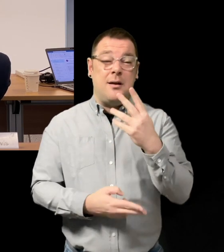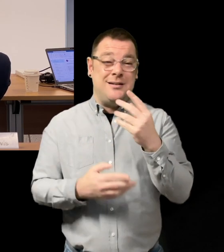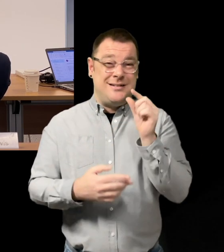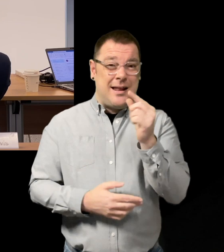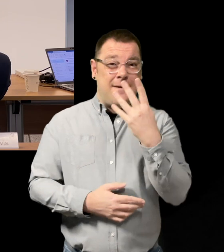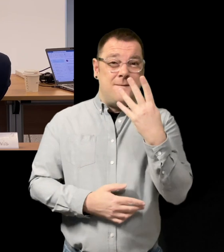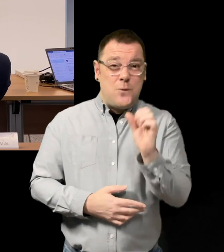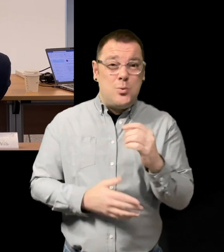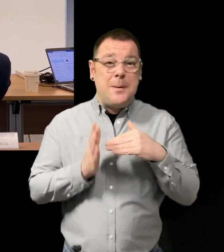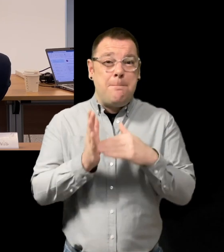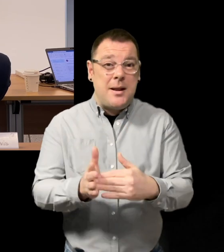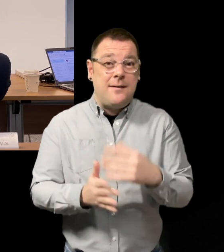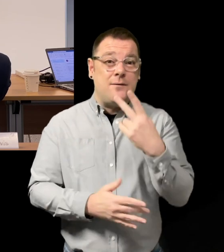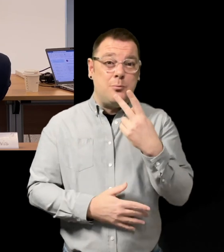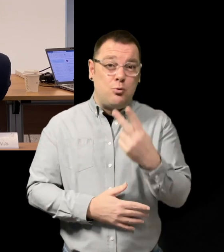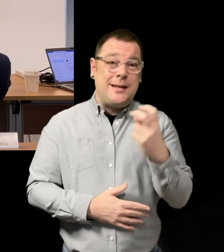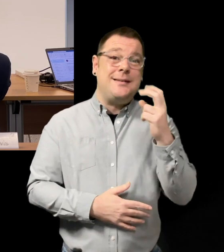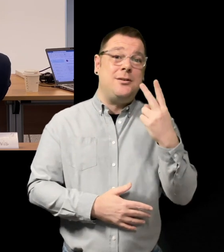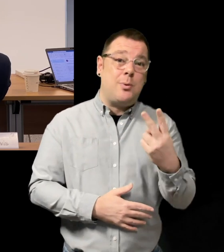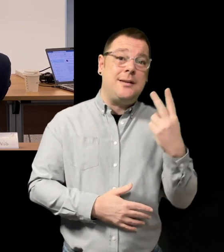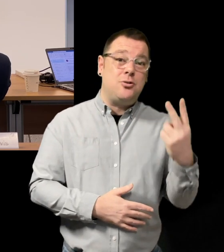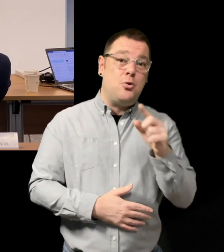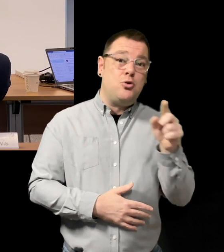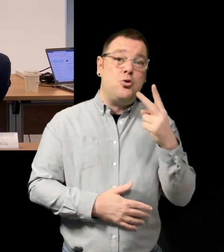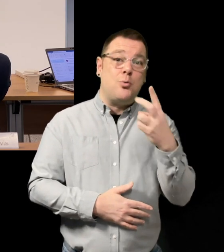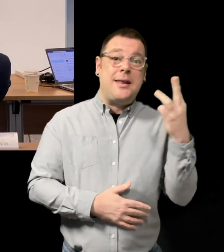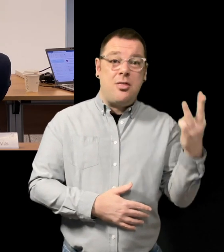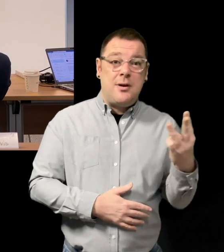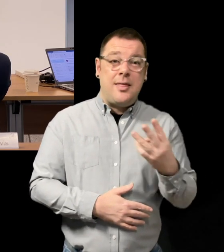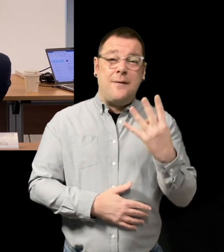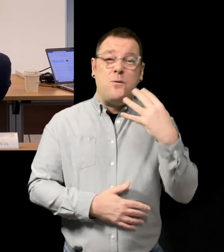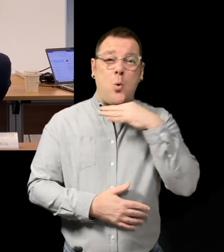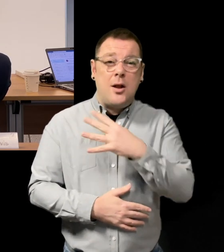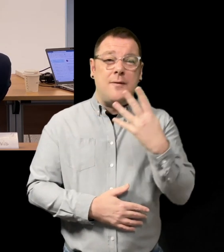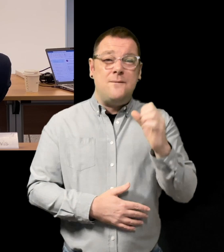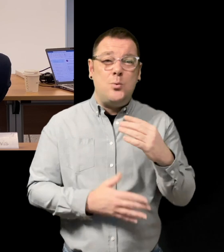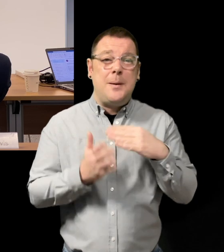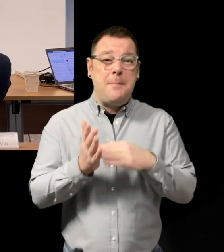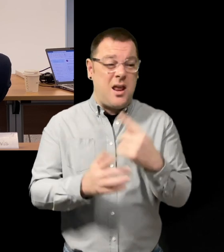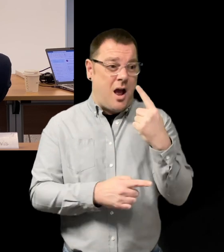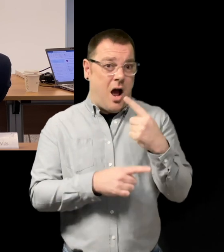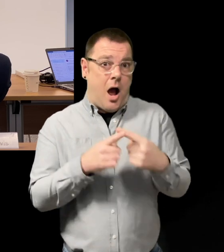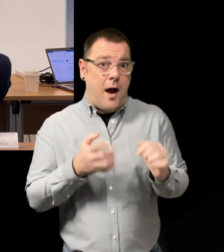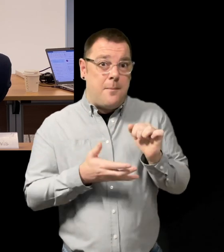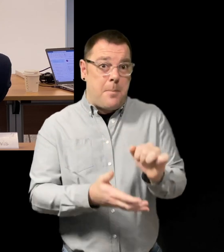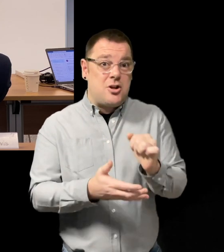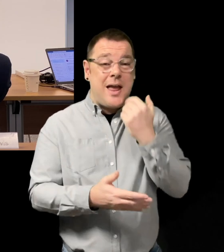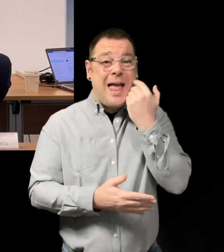40 million from 2022/23. That's 440 million, nearly half of our budget each year.